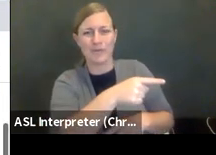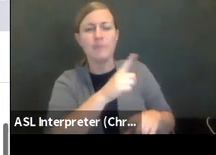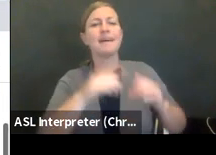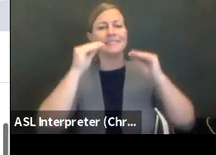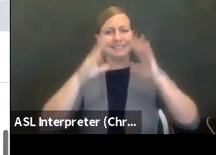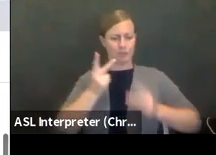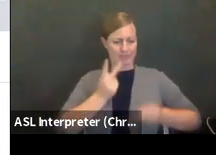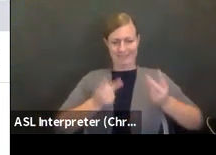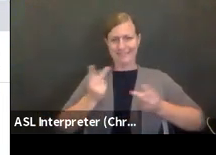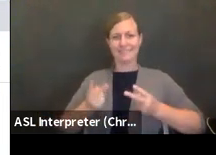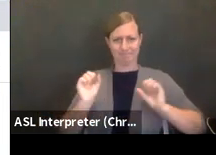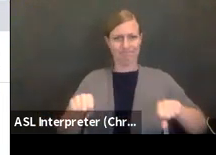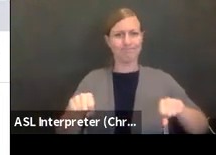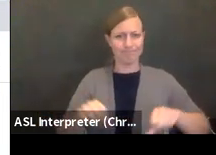ESD 113 - Andrew Hickman: A lot of questions around